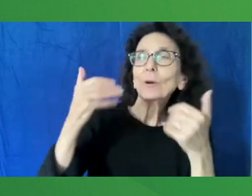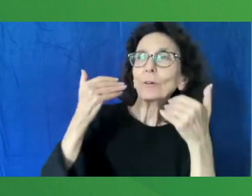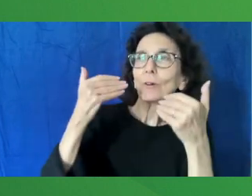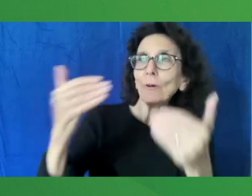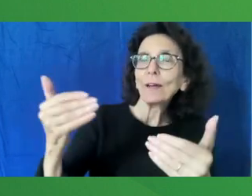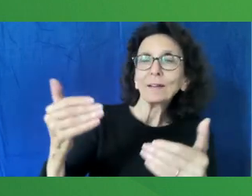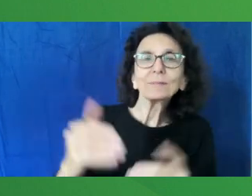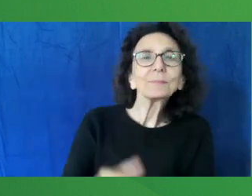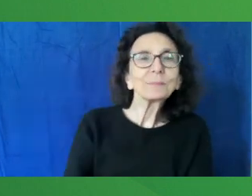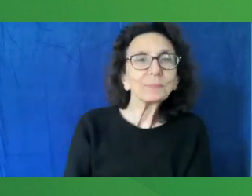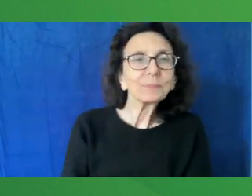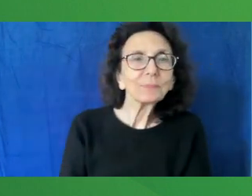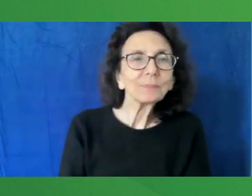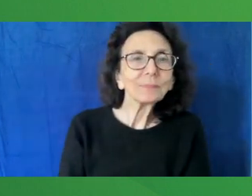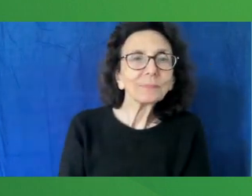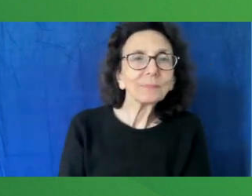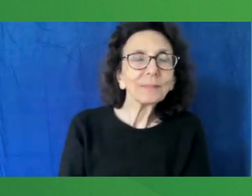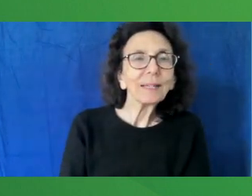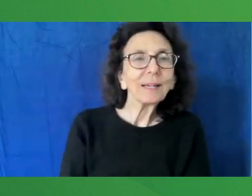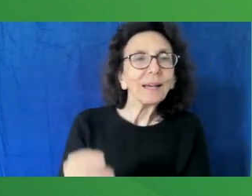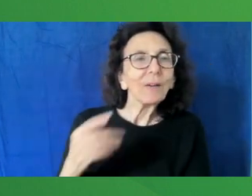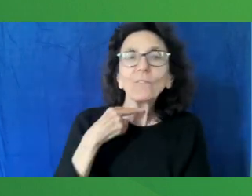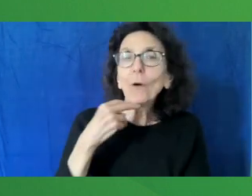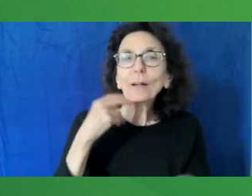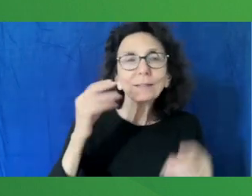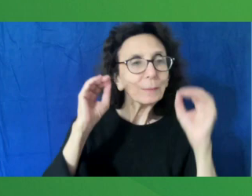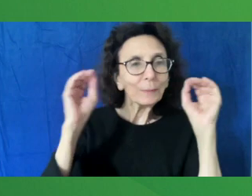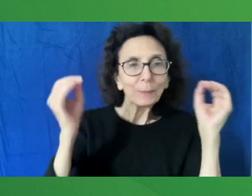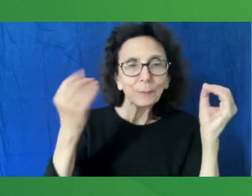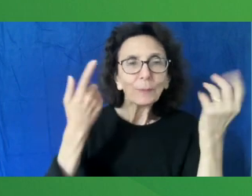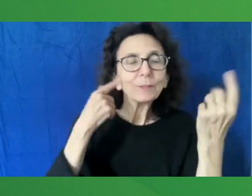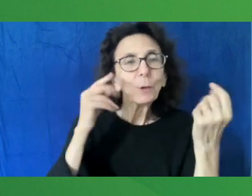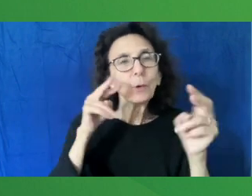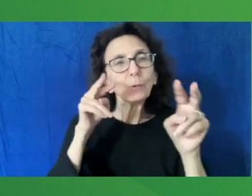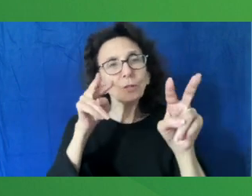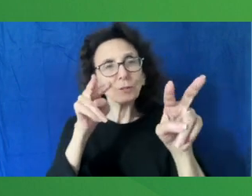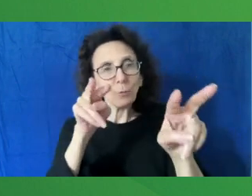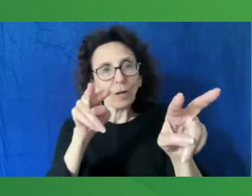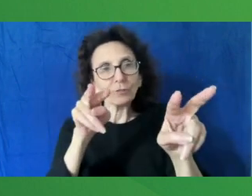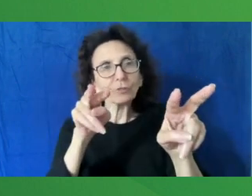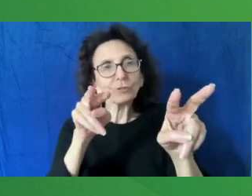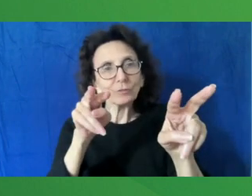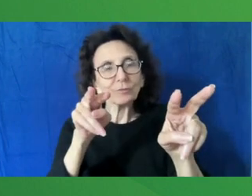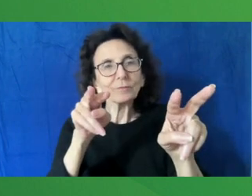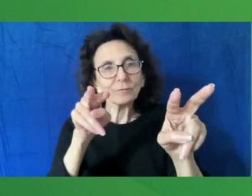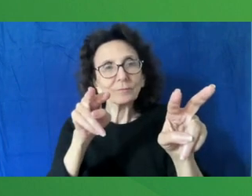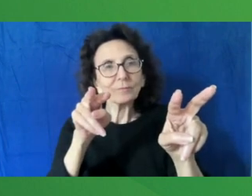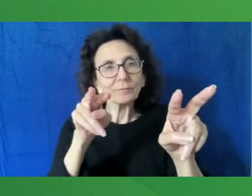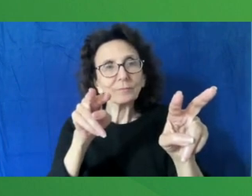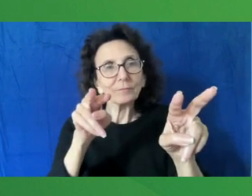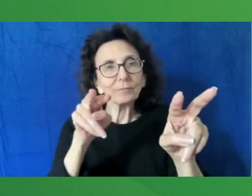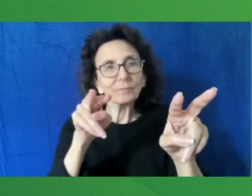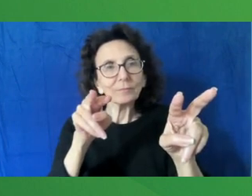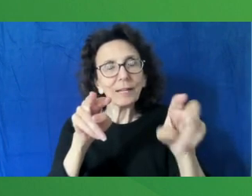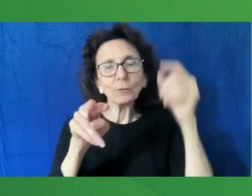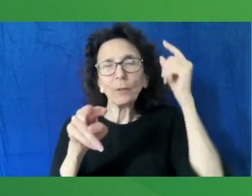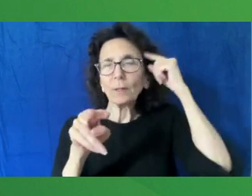And it's there's no sound too, you're just going to observe and make a connection in your mind to a wildfire.